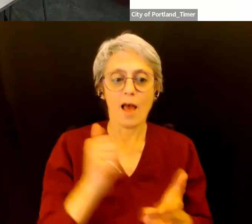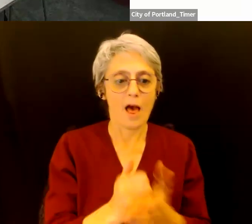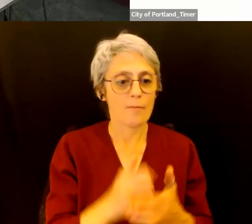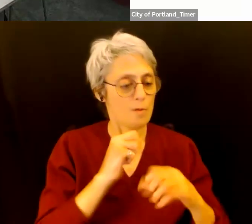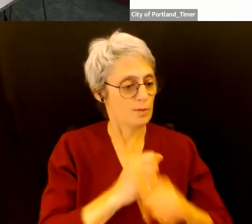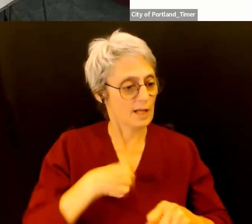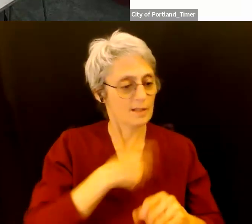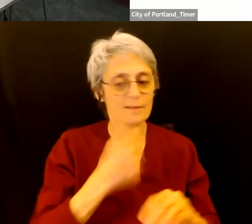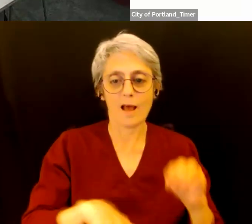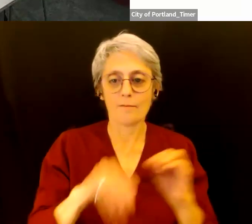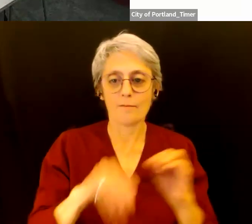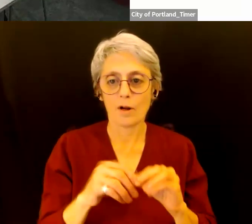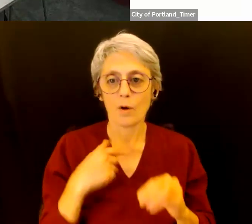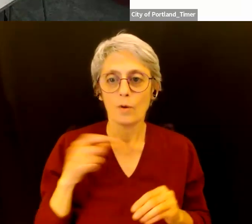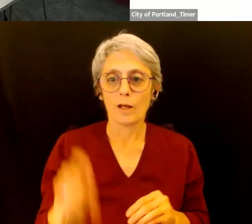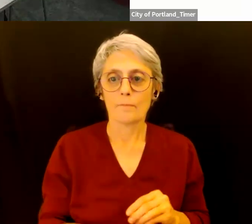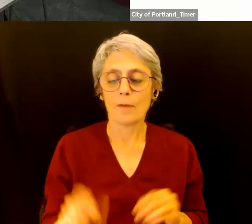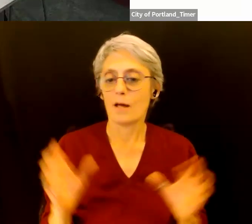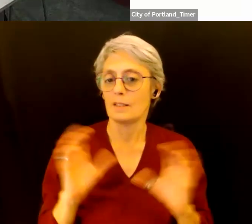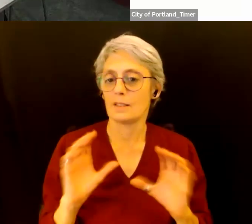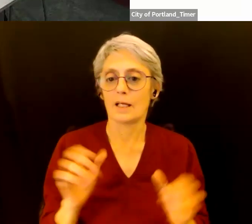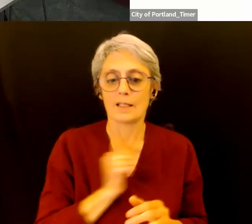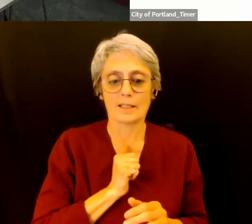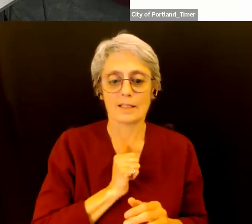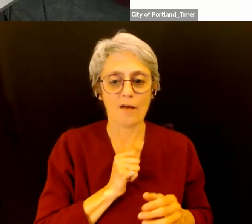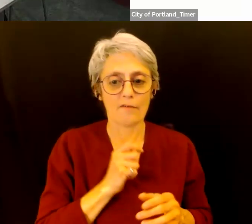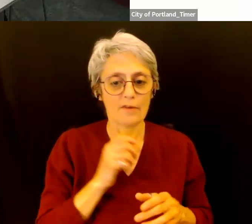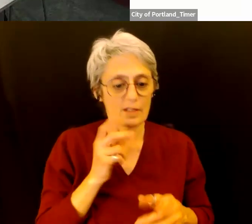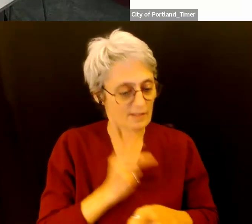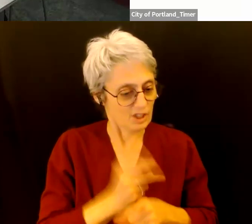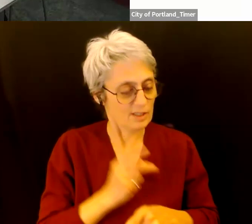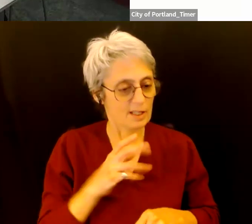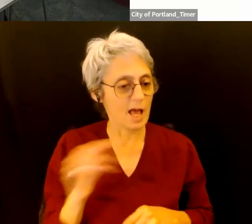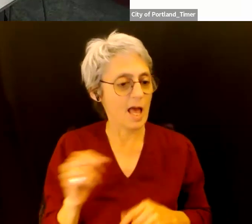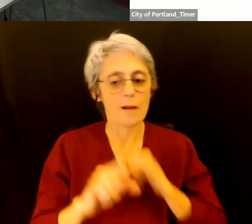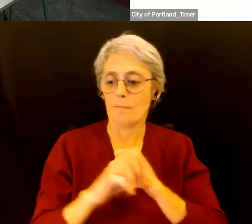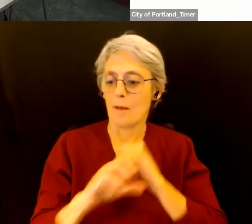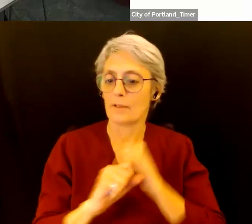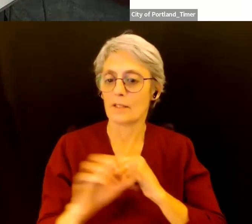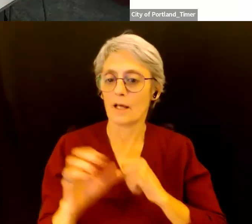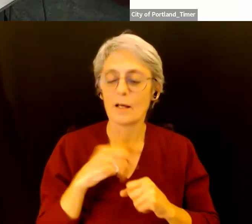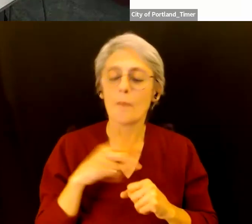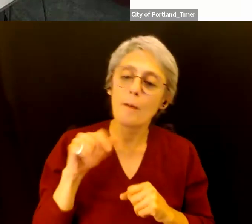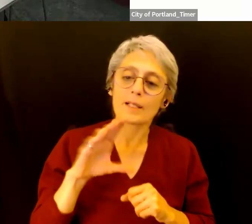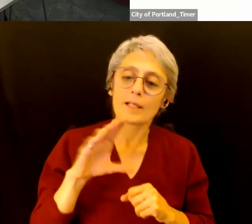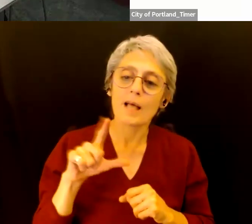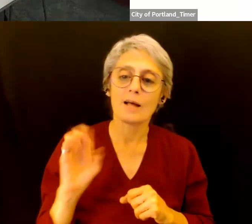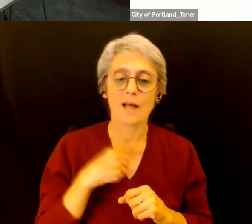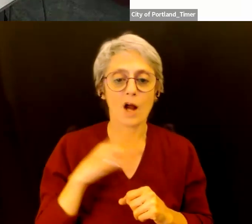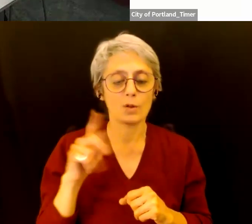We must seek self-sufficiency and publicize our utilities for the sake of our future survival as a city.